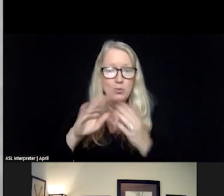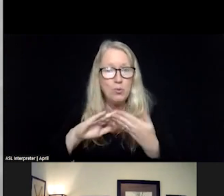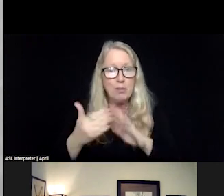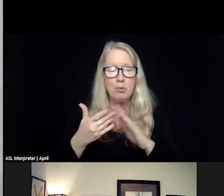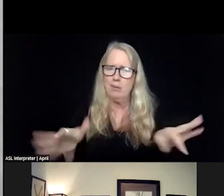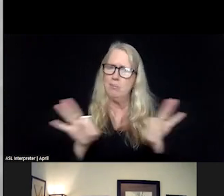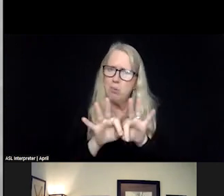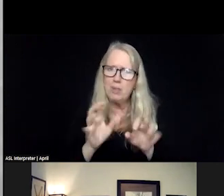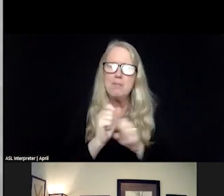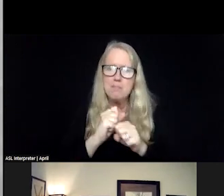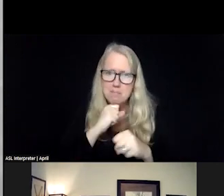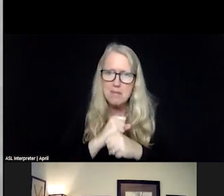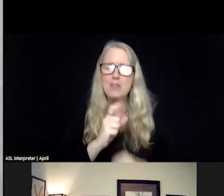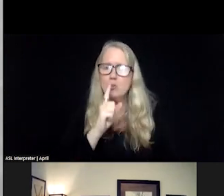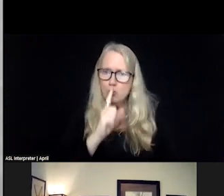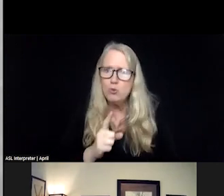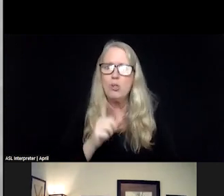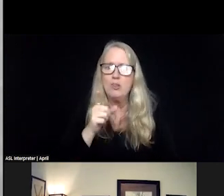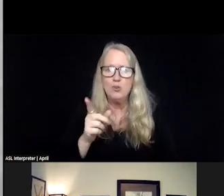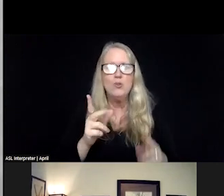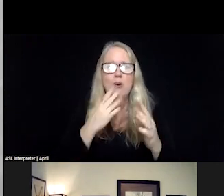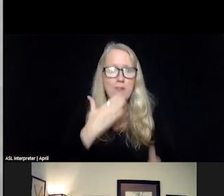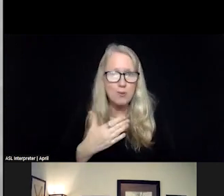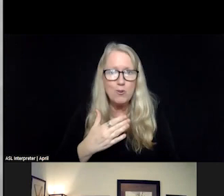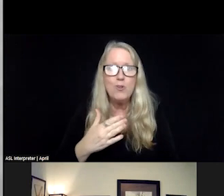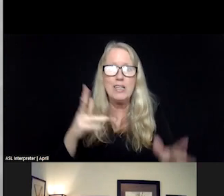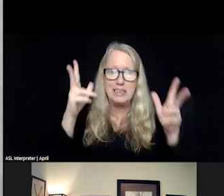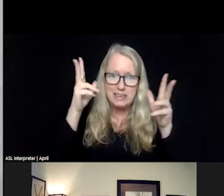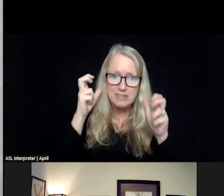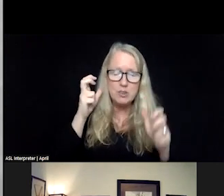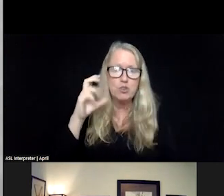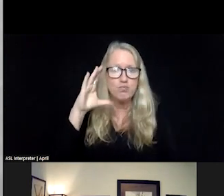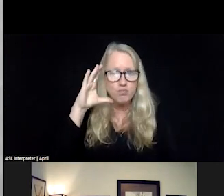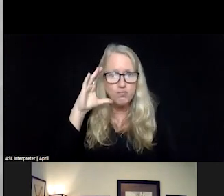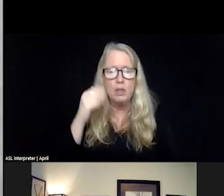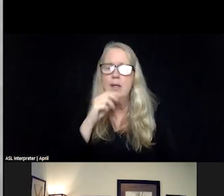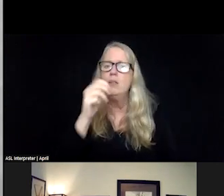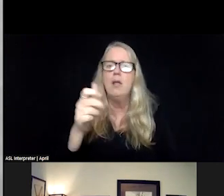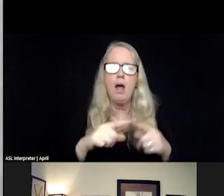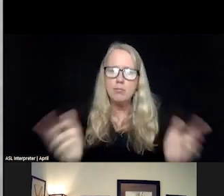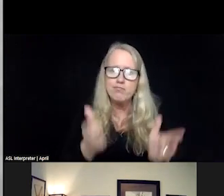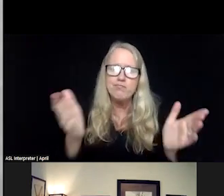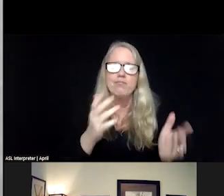THAT YOU ARE A VERY GOOD LISTENER OPPOSED TO PROMOTER.